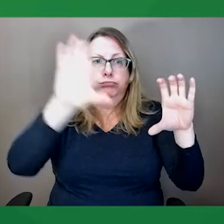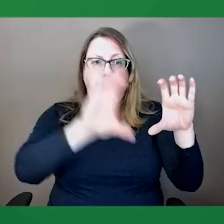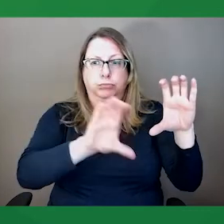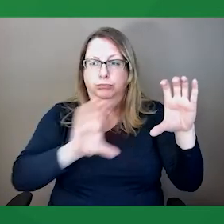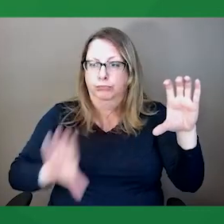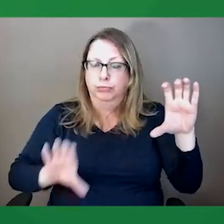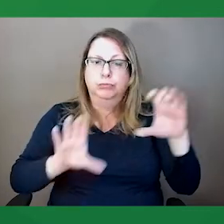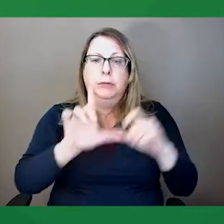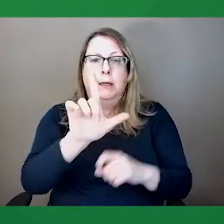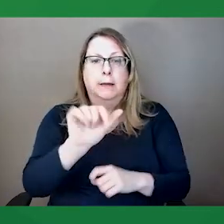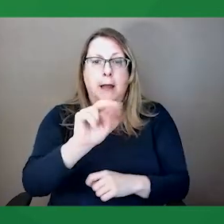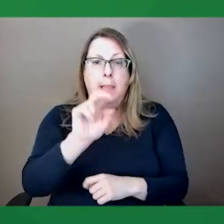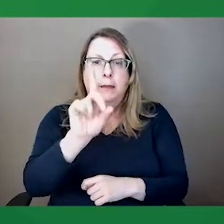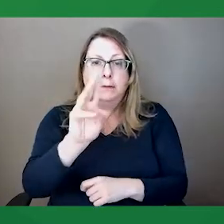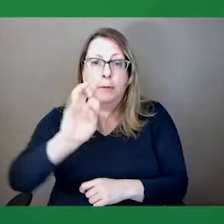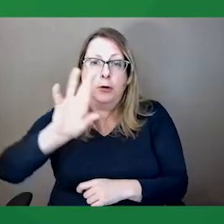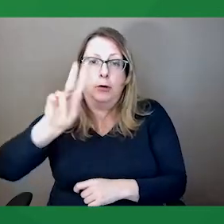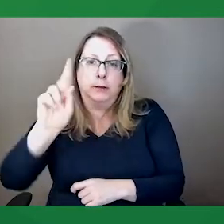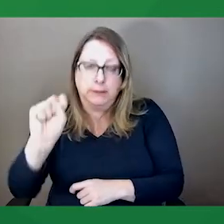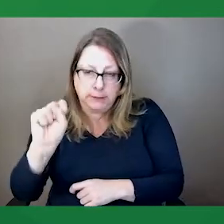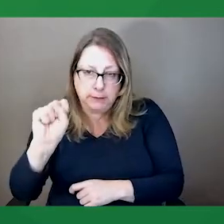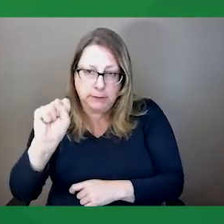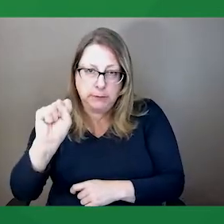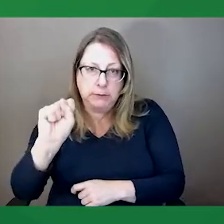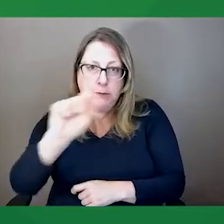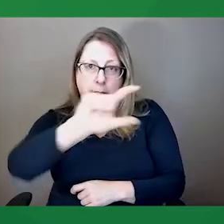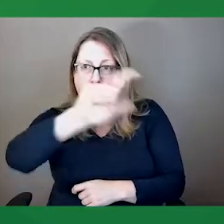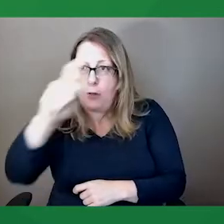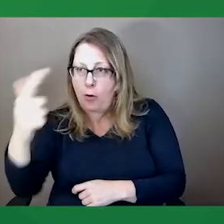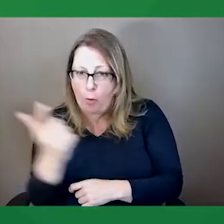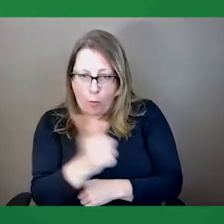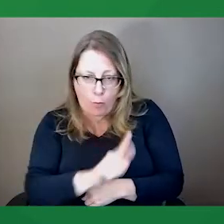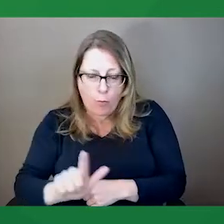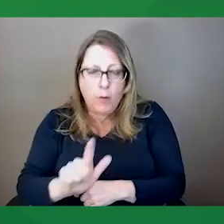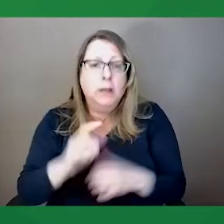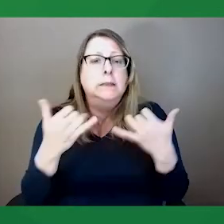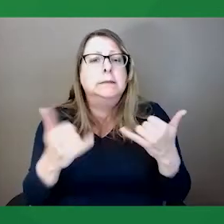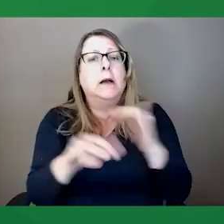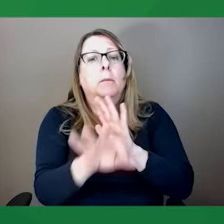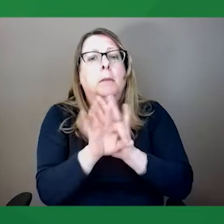So now, we went from the big area, landmarks, we designed some interaction flow,